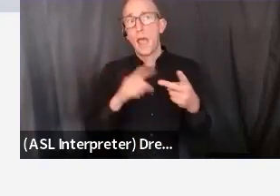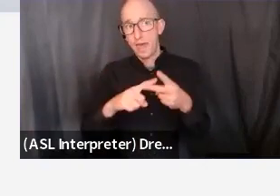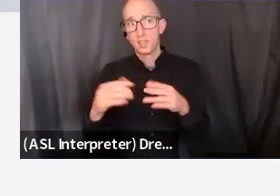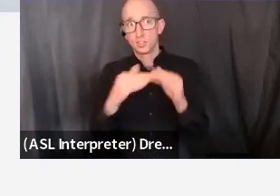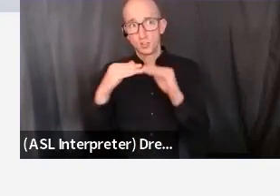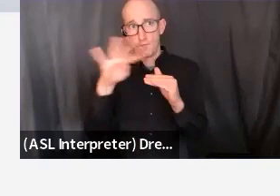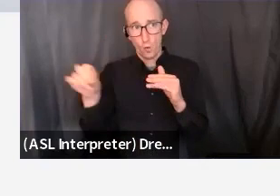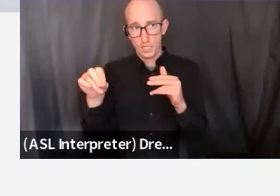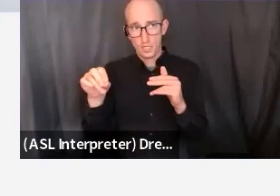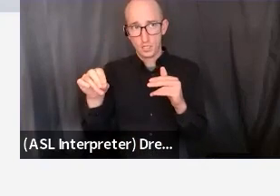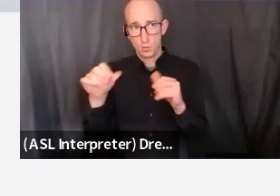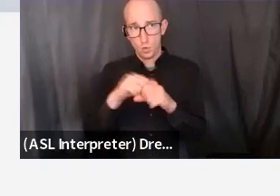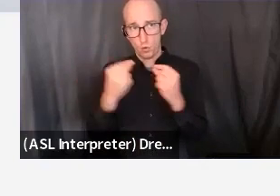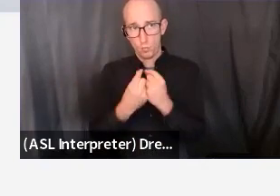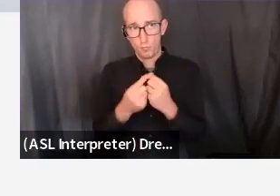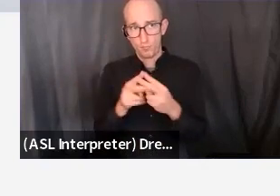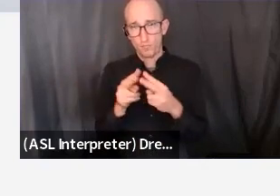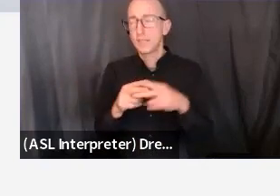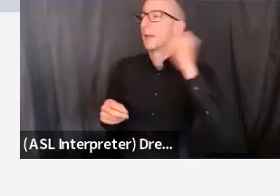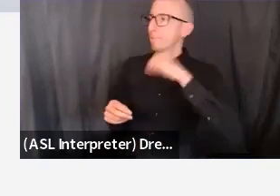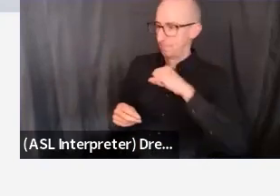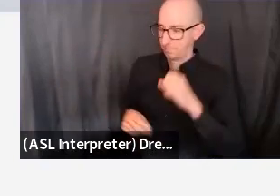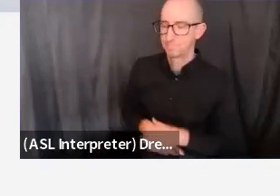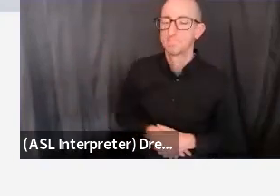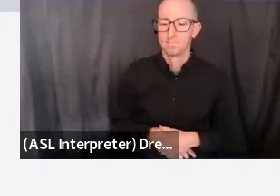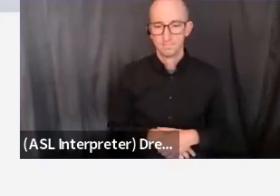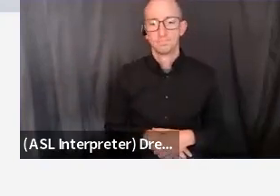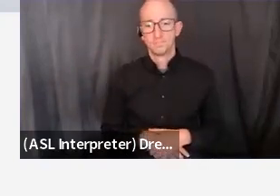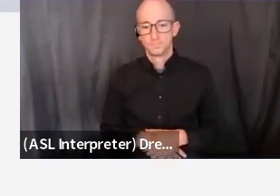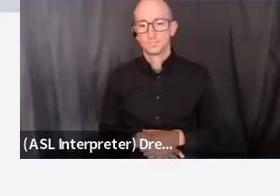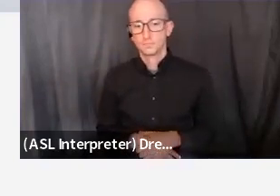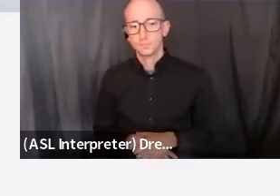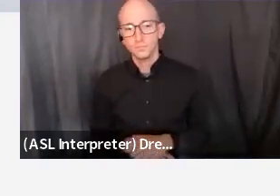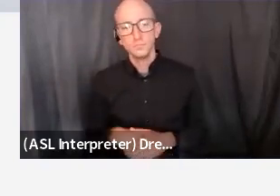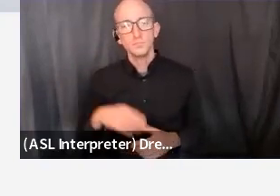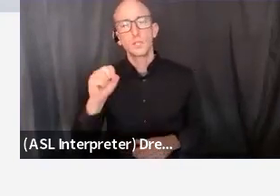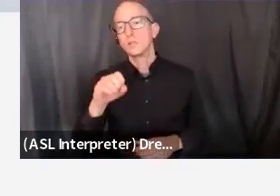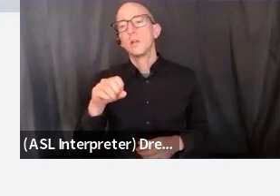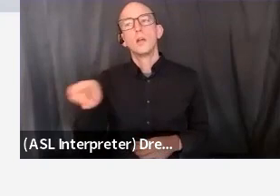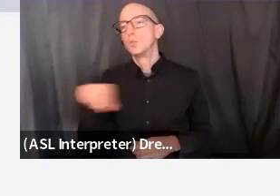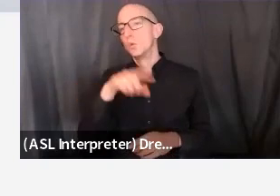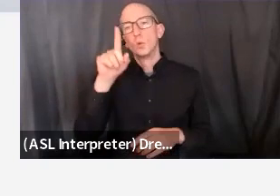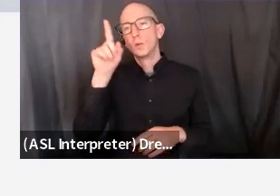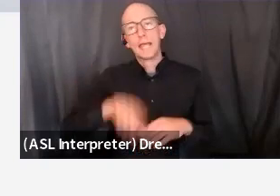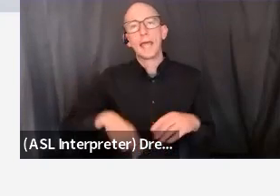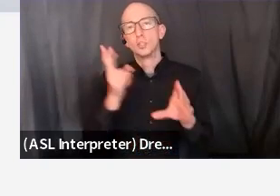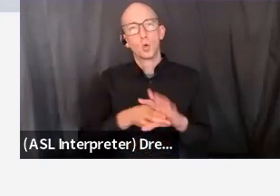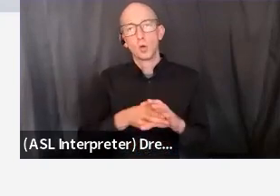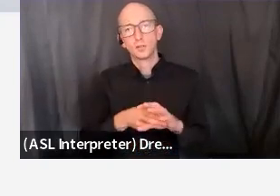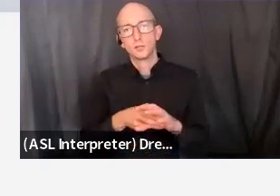newsletter. But I want to put it here again. If you didn't register for this or you are watching